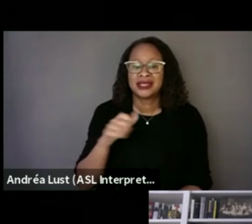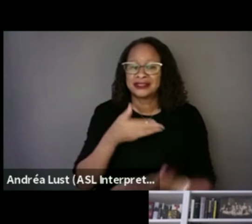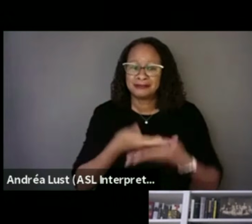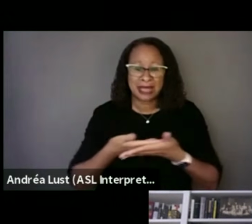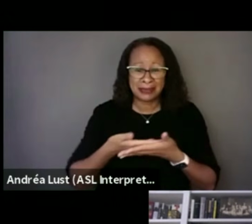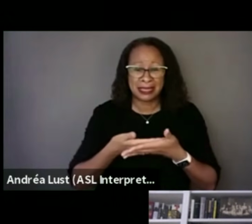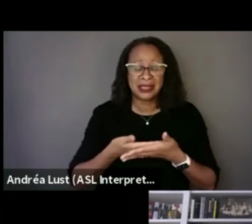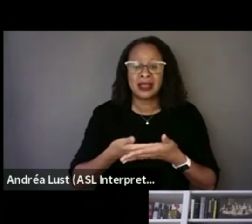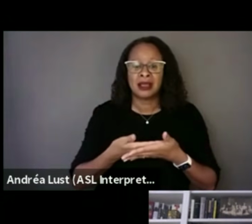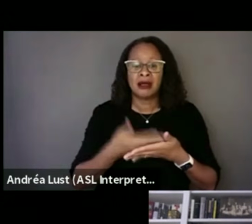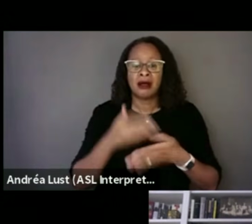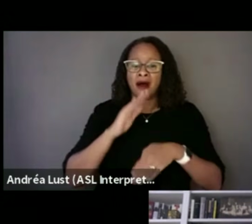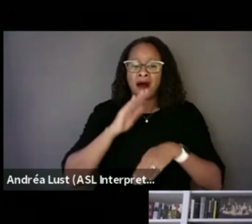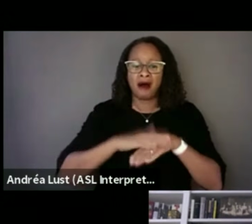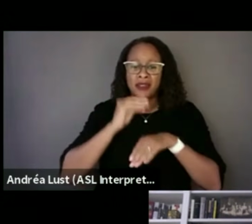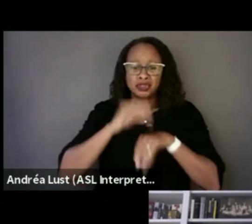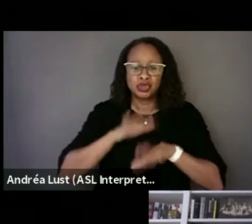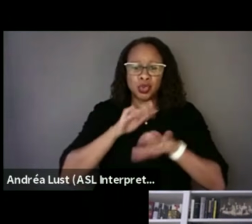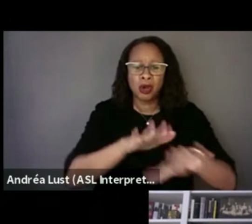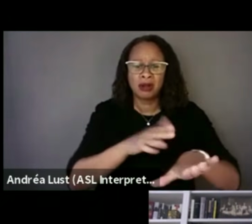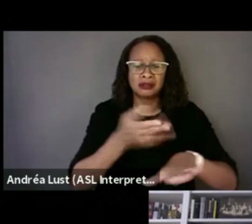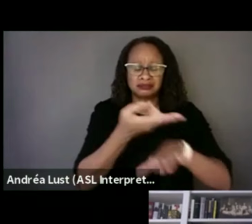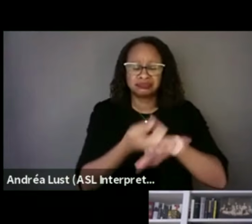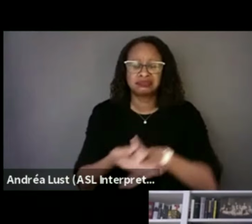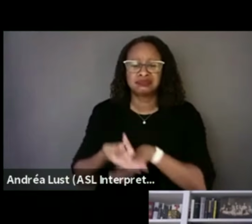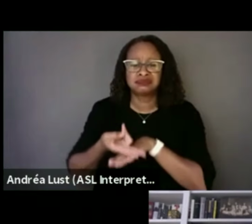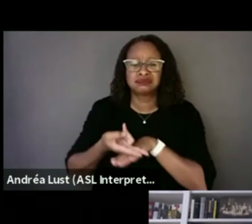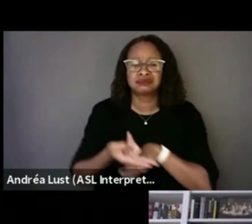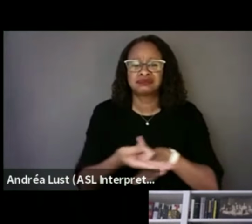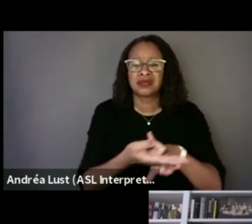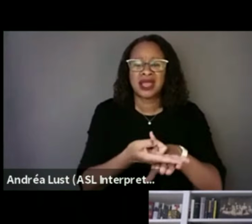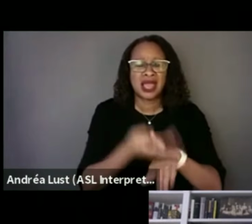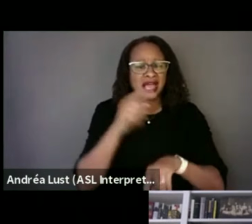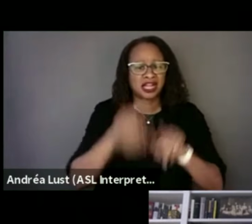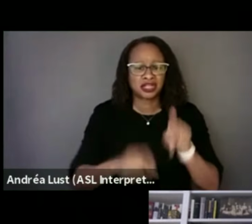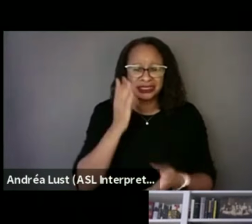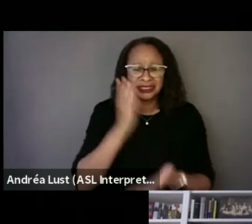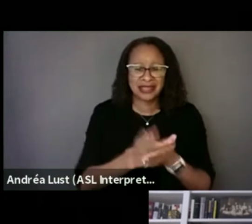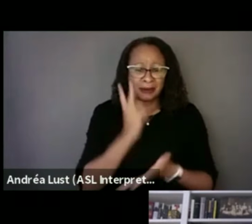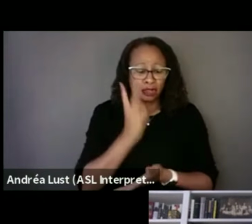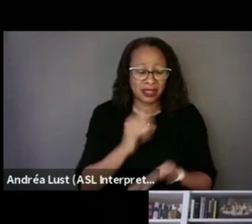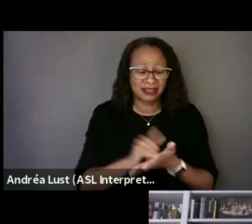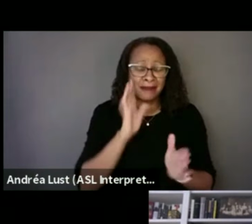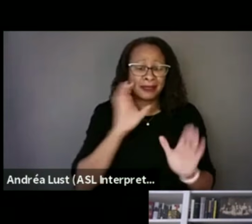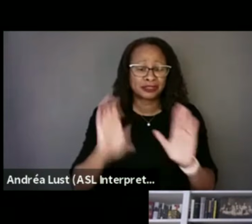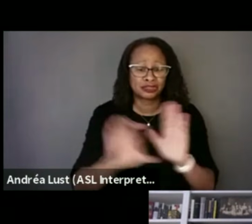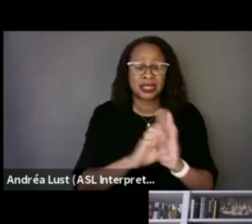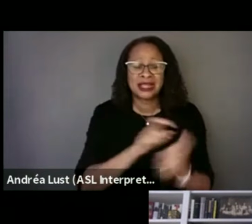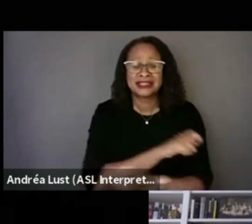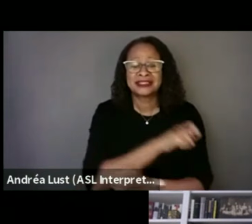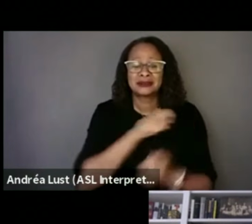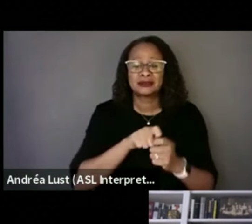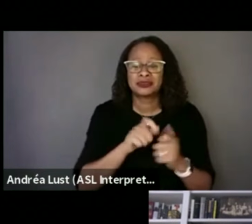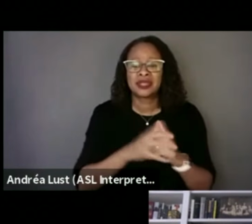And I just couldn't stop looking at that photo. And in particular, I mean, I was heartbroken